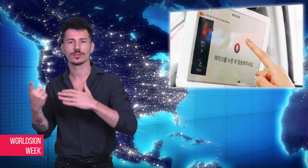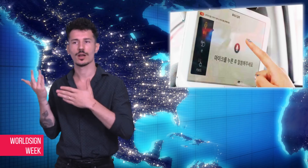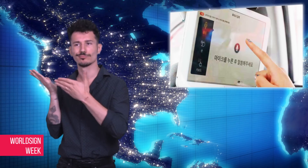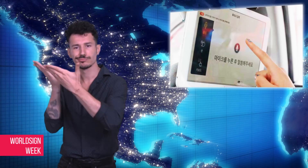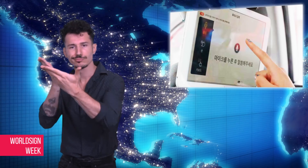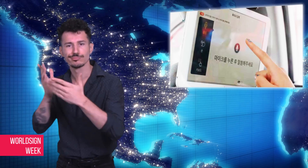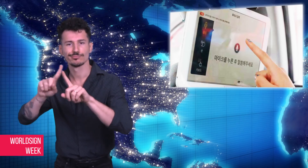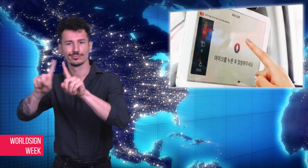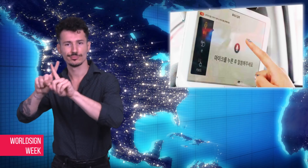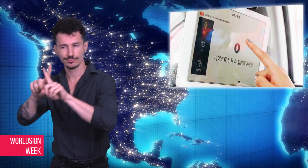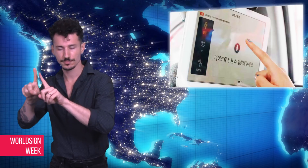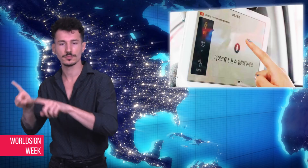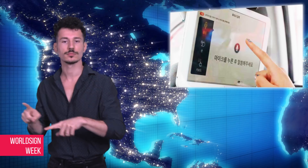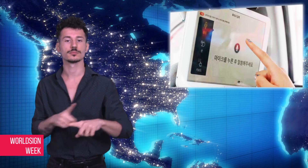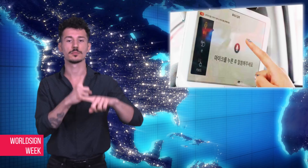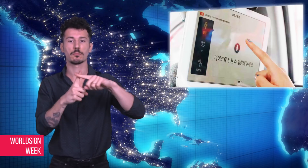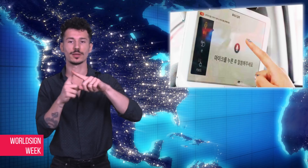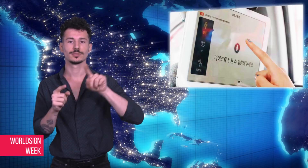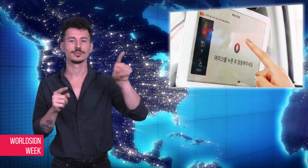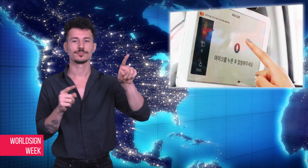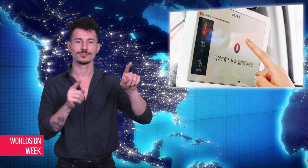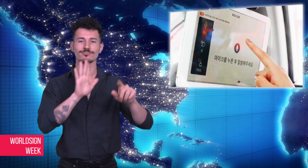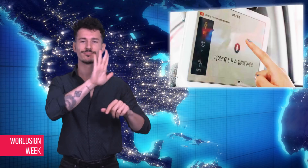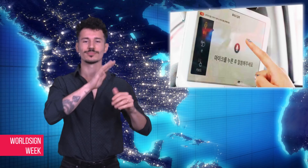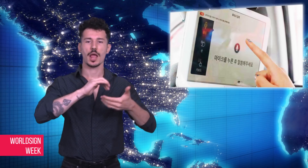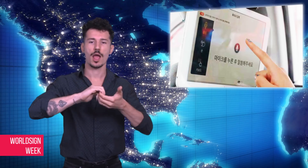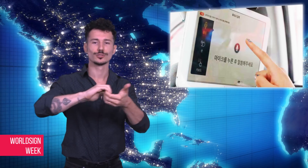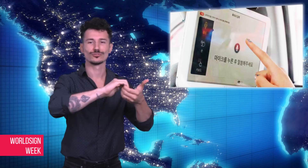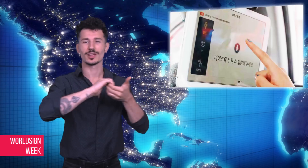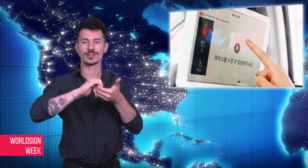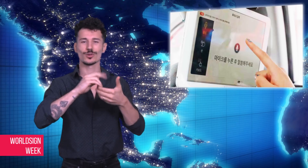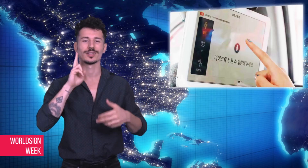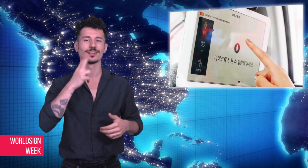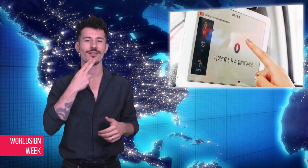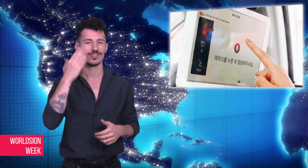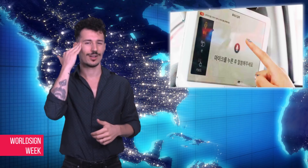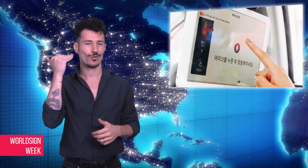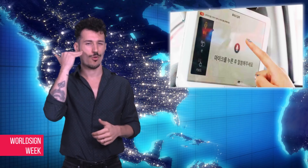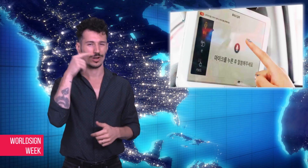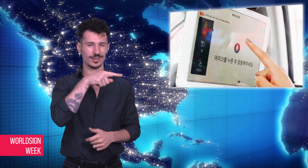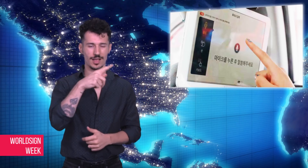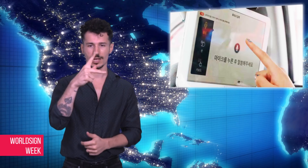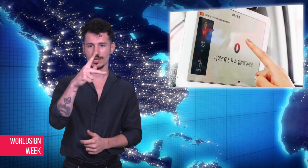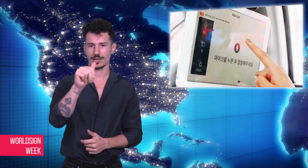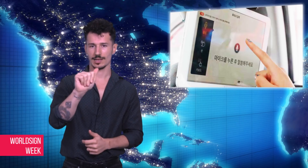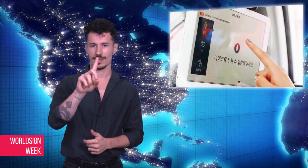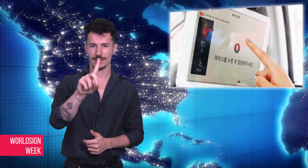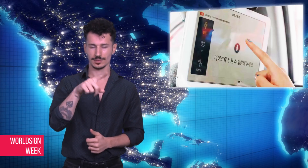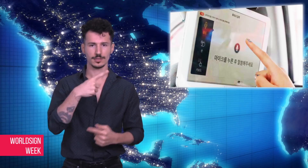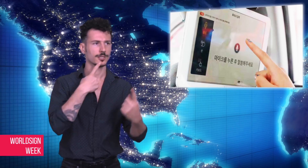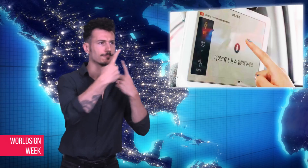Association of the Deaf (KAD) to create employment opportunities for